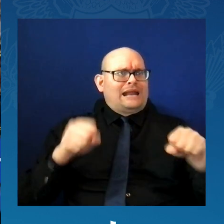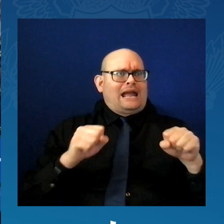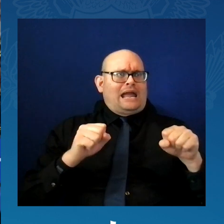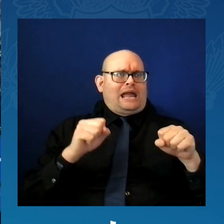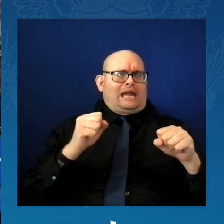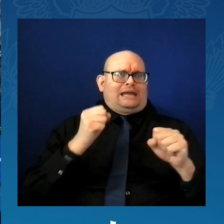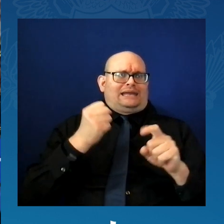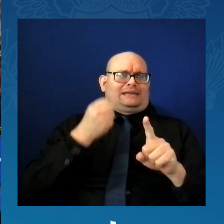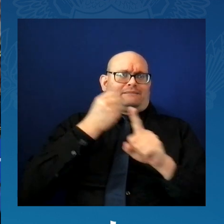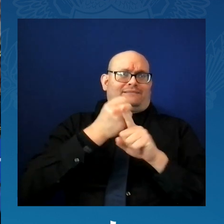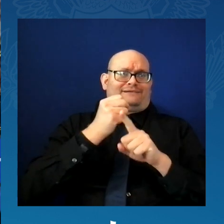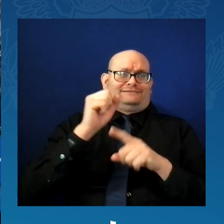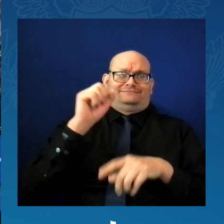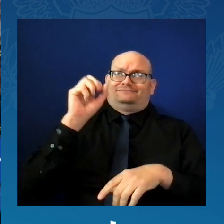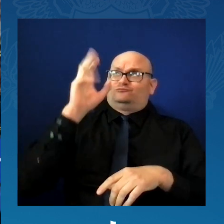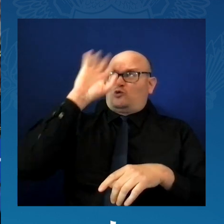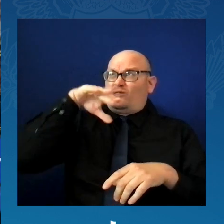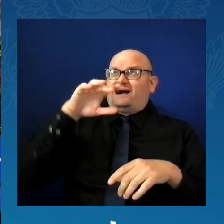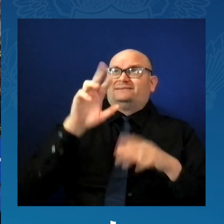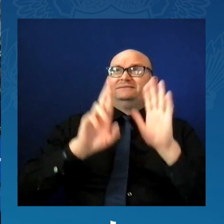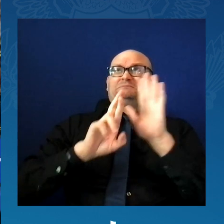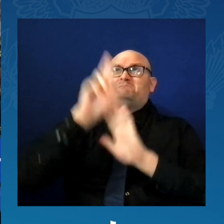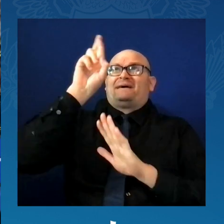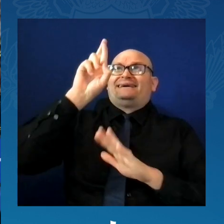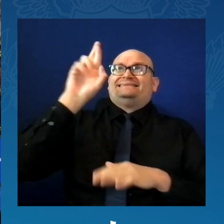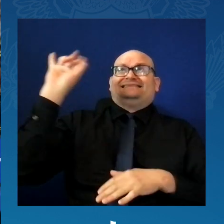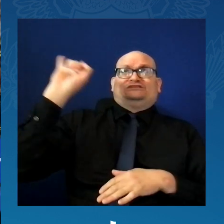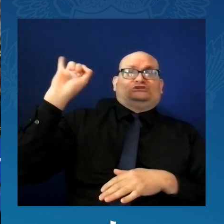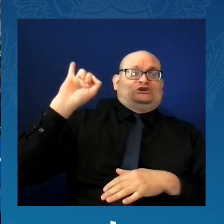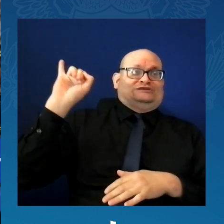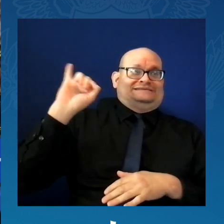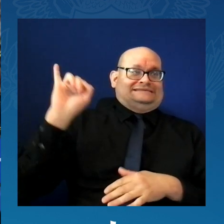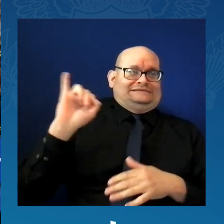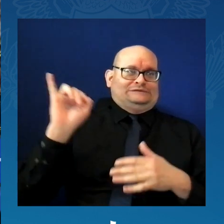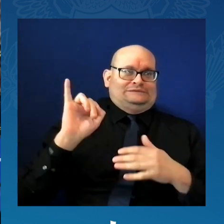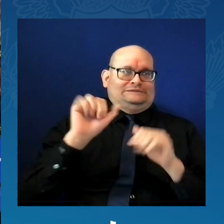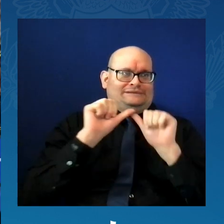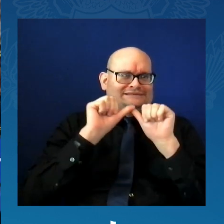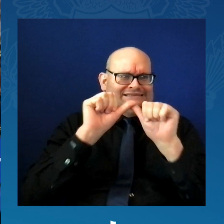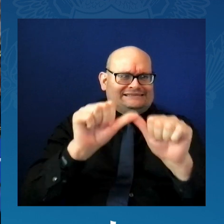We support America's continuing leadership in space, and we look forward to adoption of novel solutions